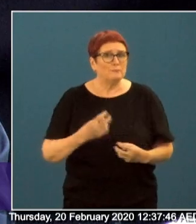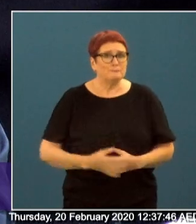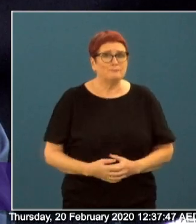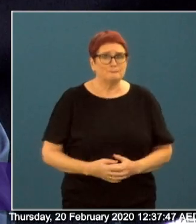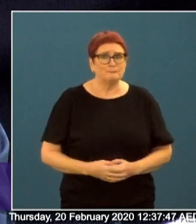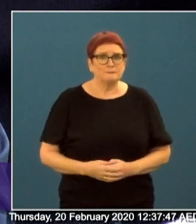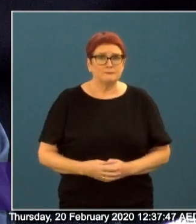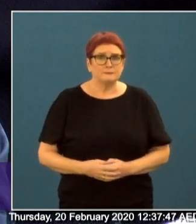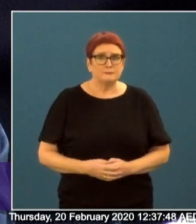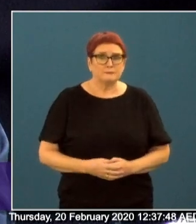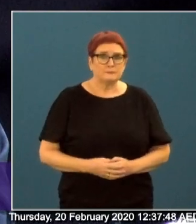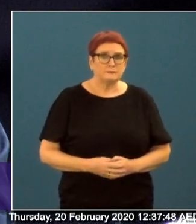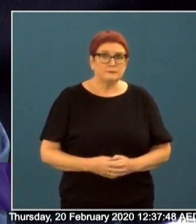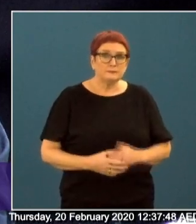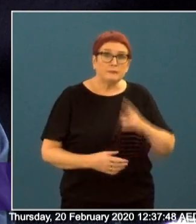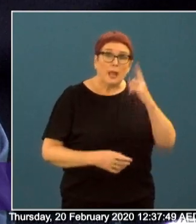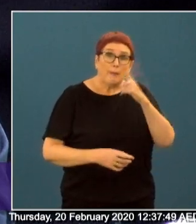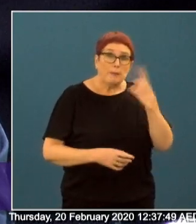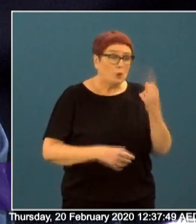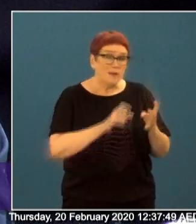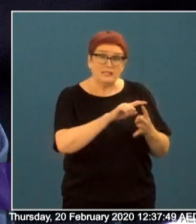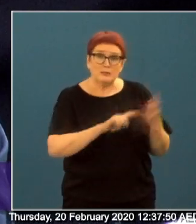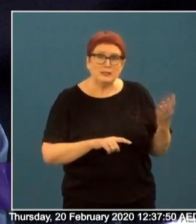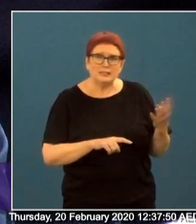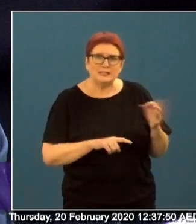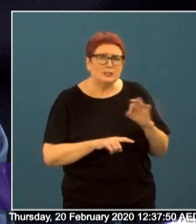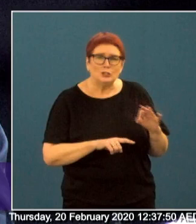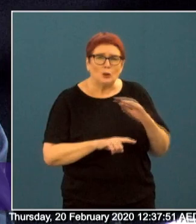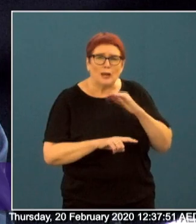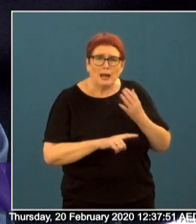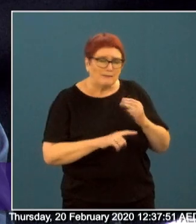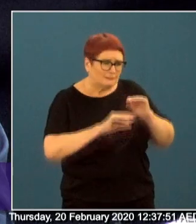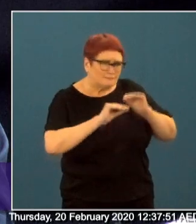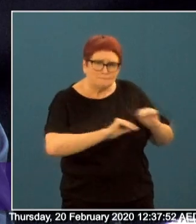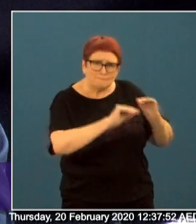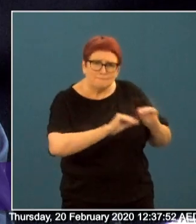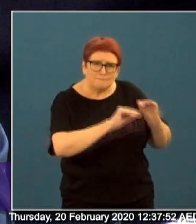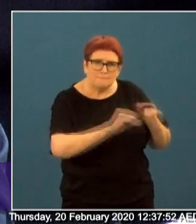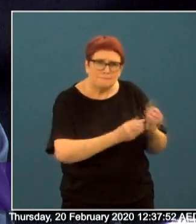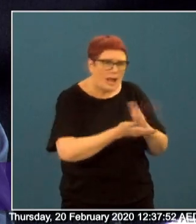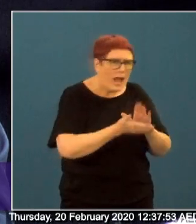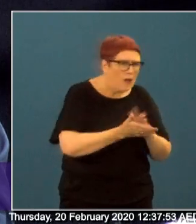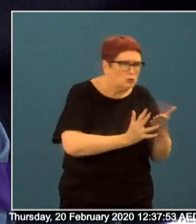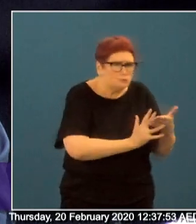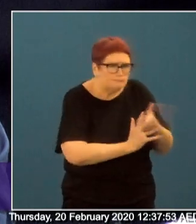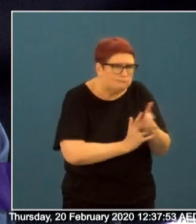people with disability with the knowledge they need to access health services, the lack of vision in policy